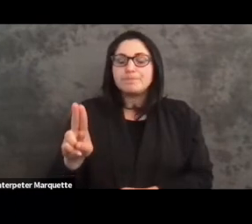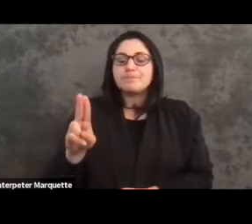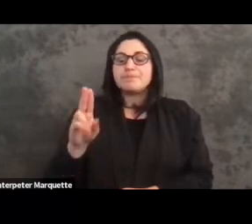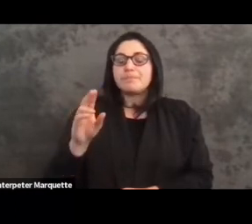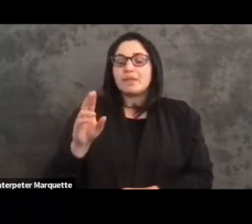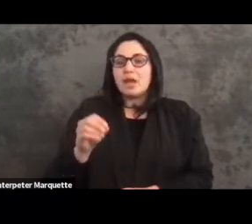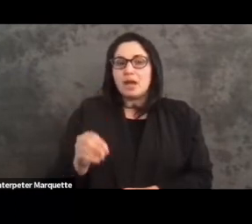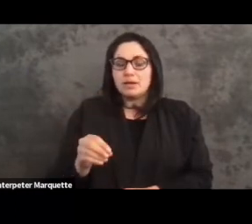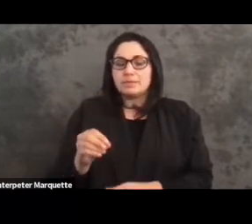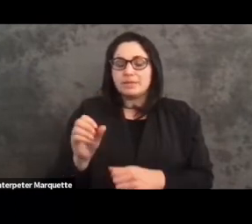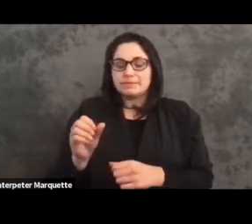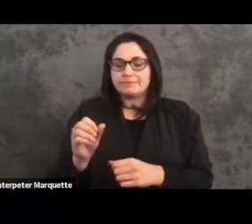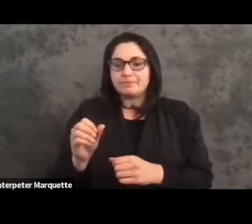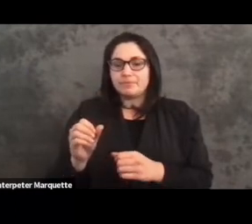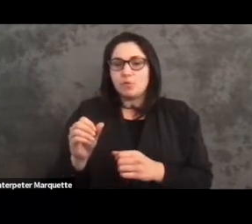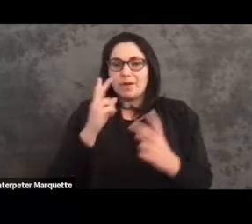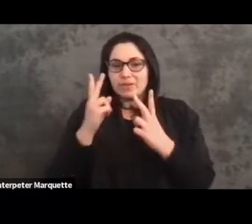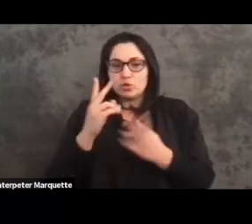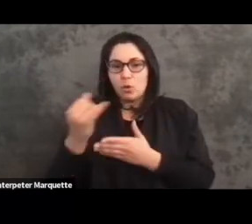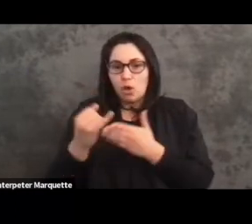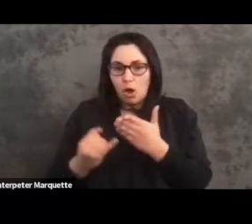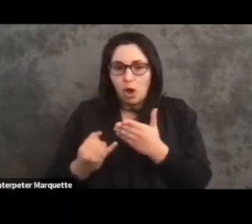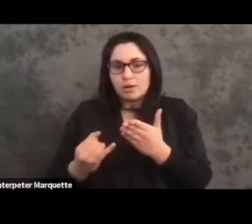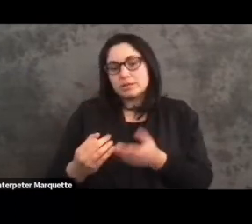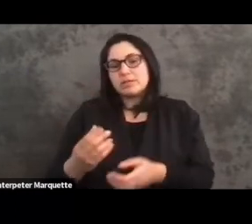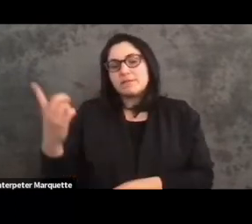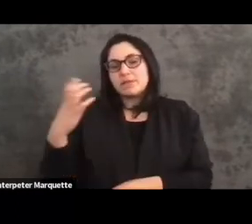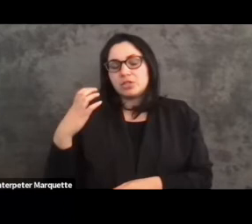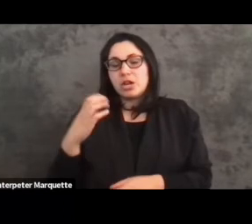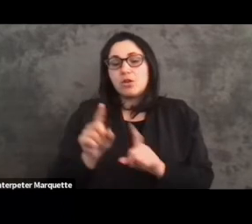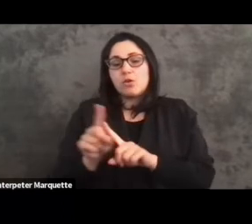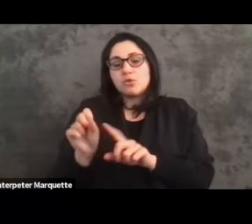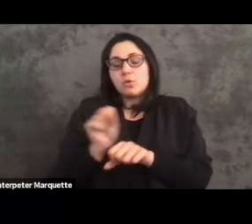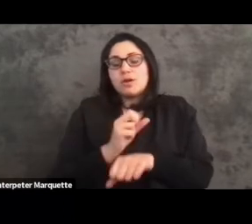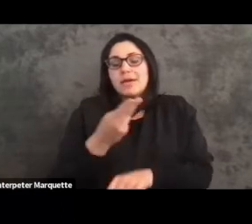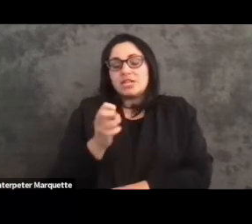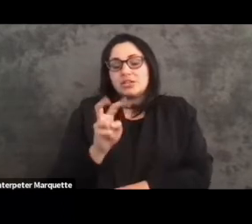Art and Public Policy at NYU Tisch School of the Arts. I'm also an organizer with a